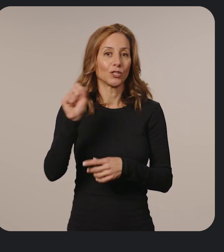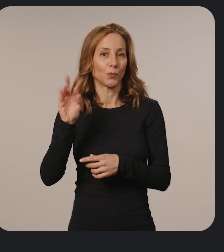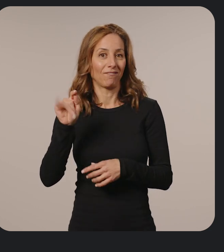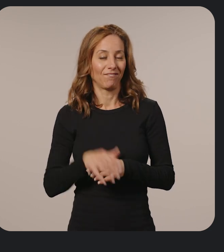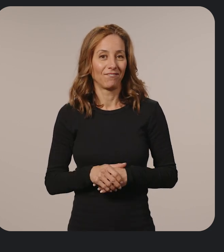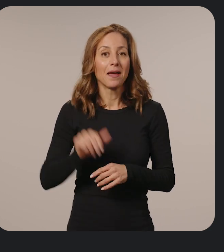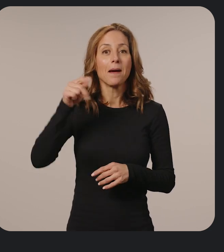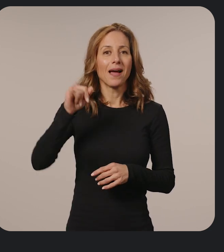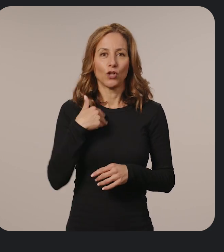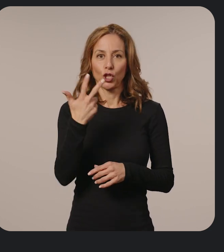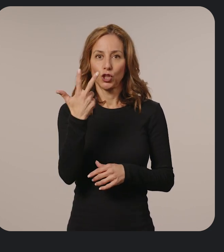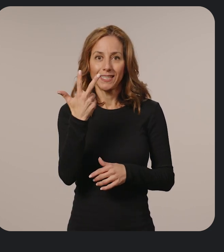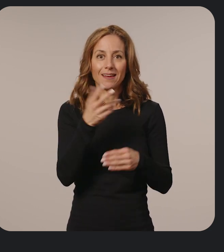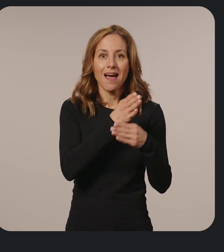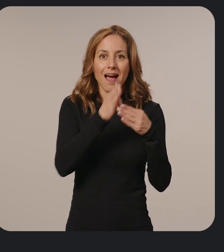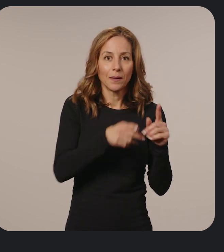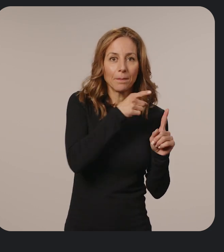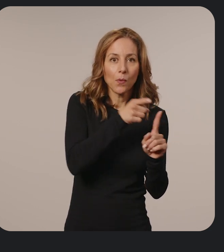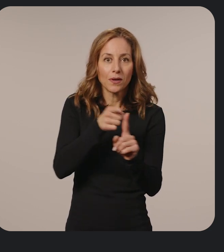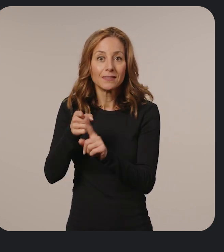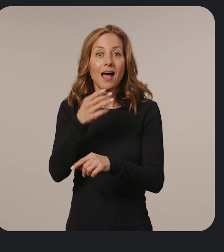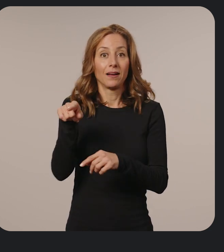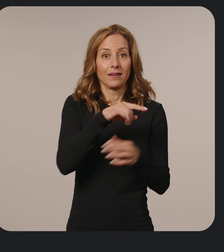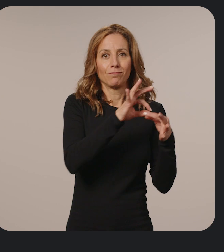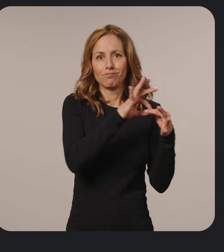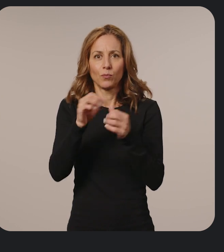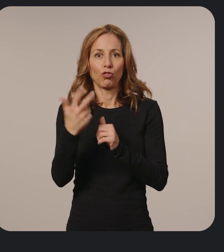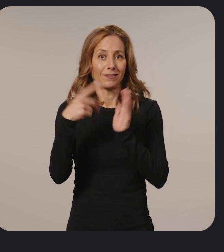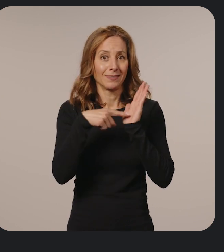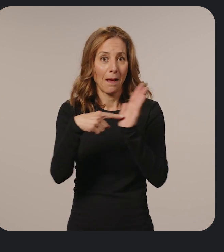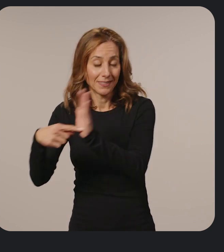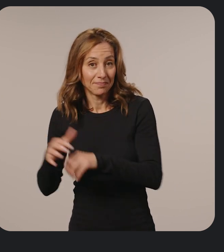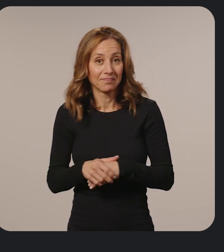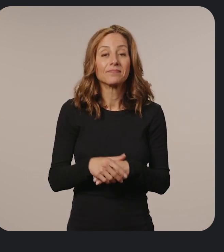And these correspond to our three examples. The text endpoint is optimized for short interactions.